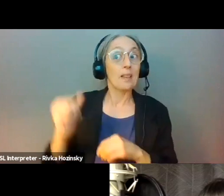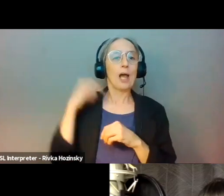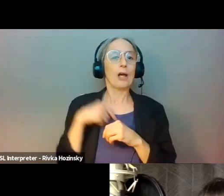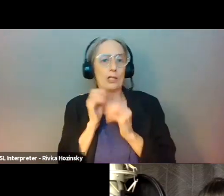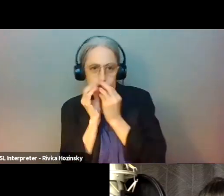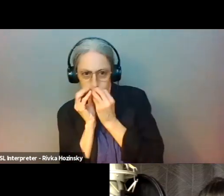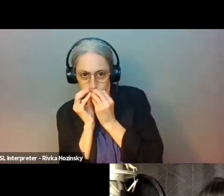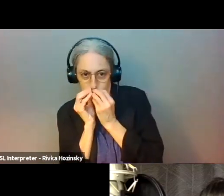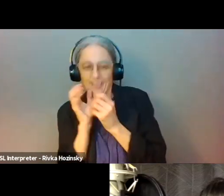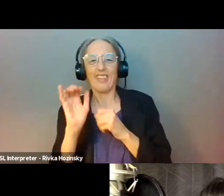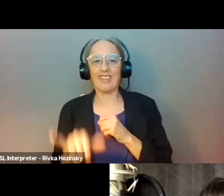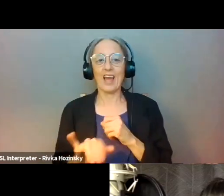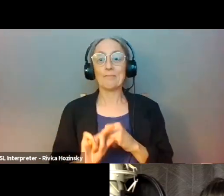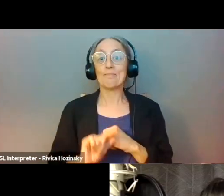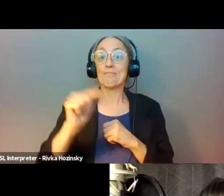Alright, Andy, more questions.